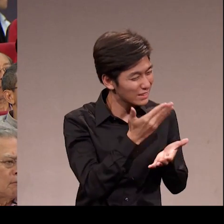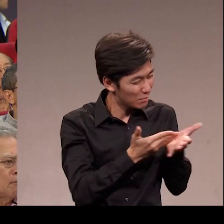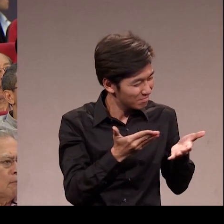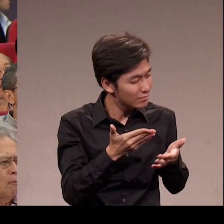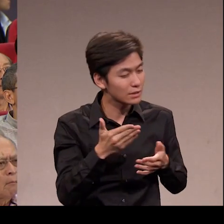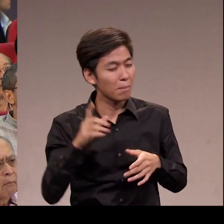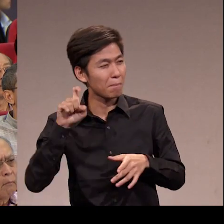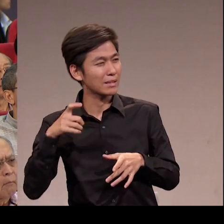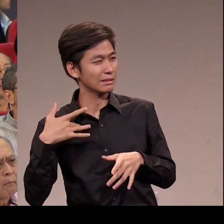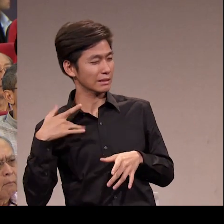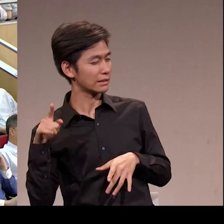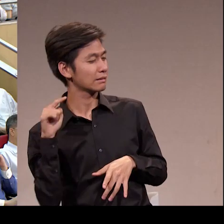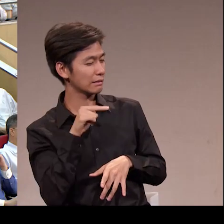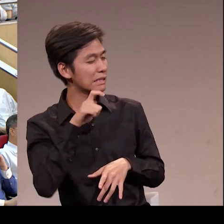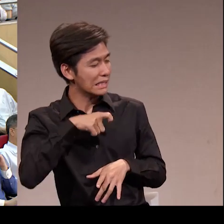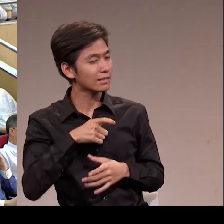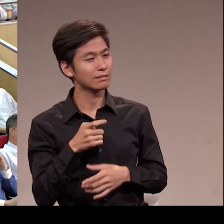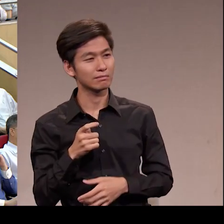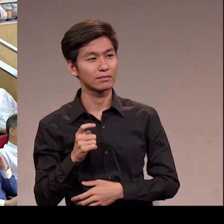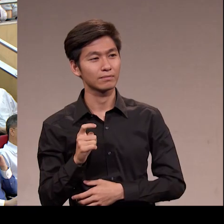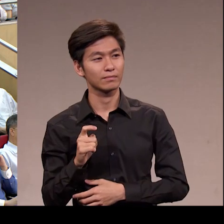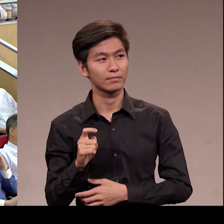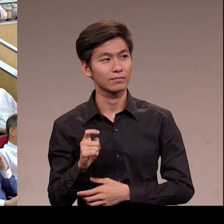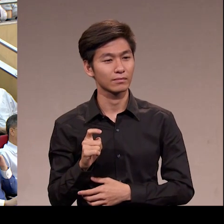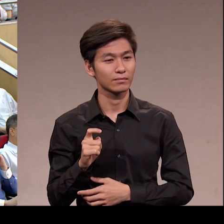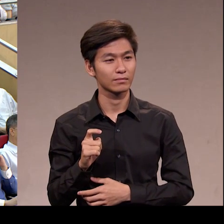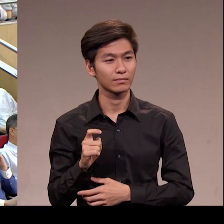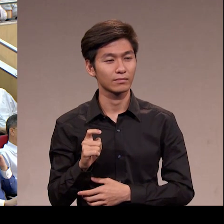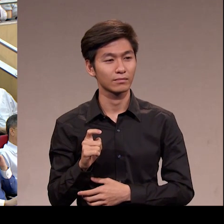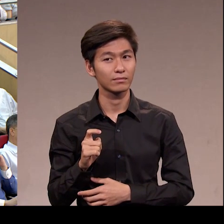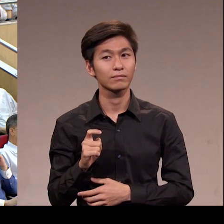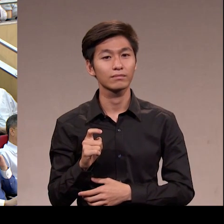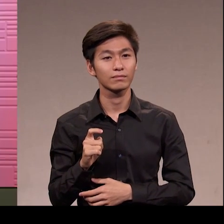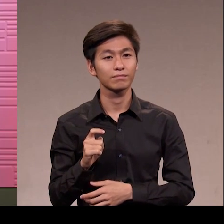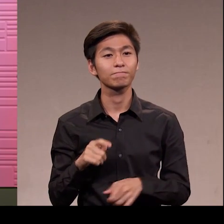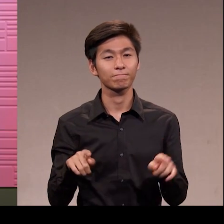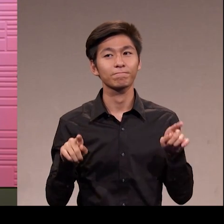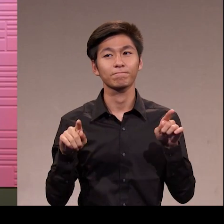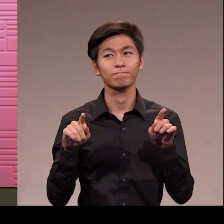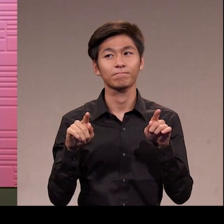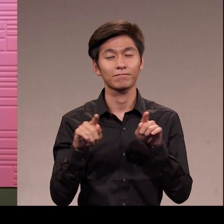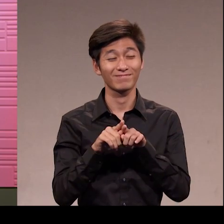In the same manner, our relationship with Indonesia is the same.